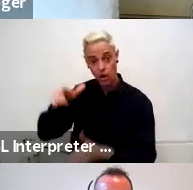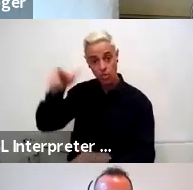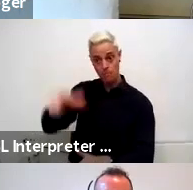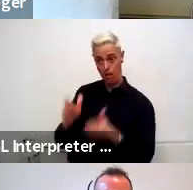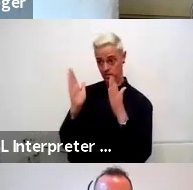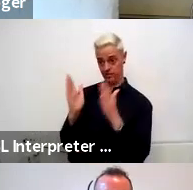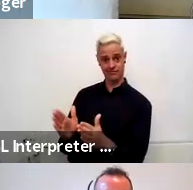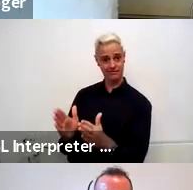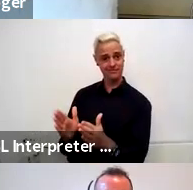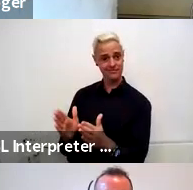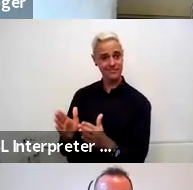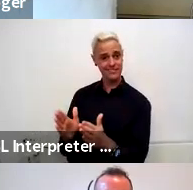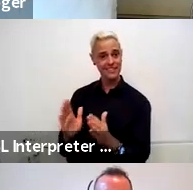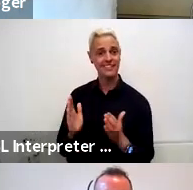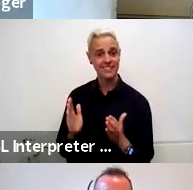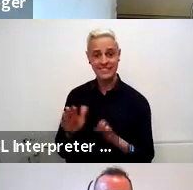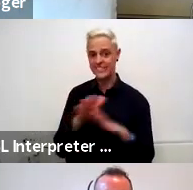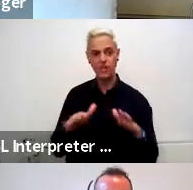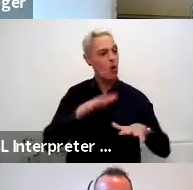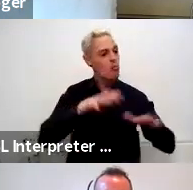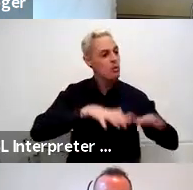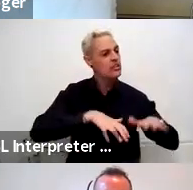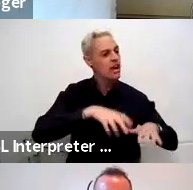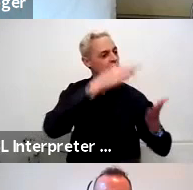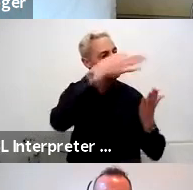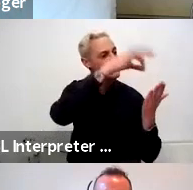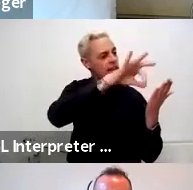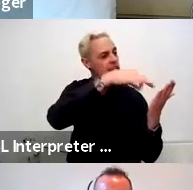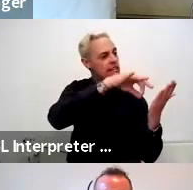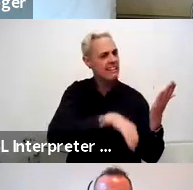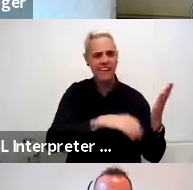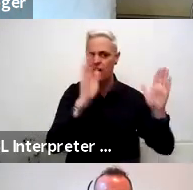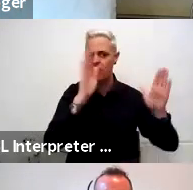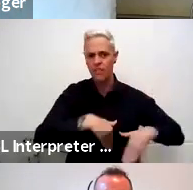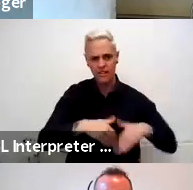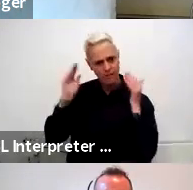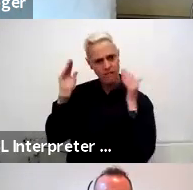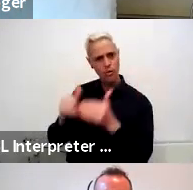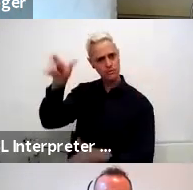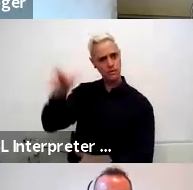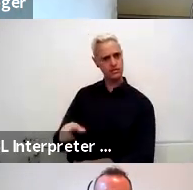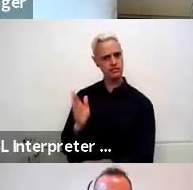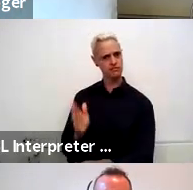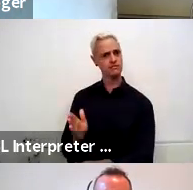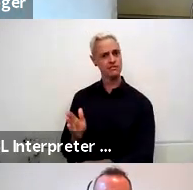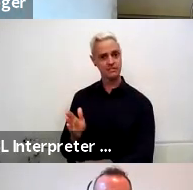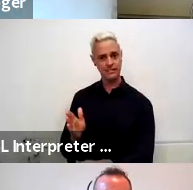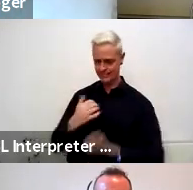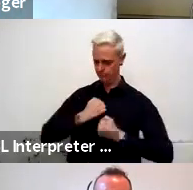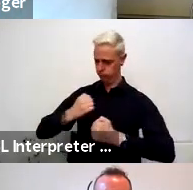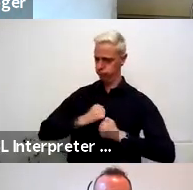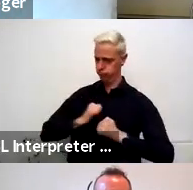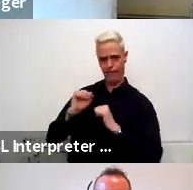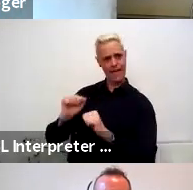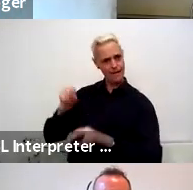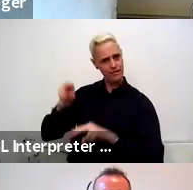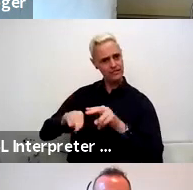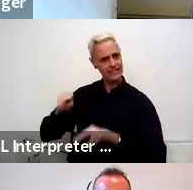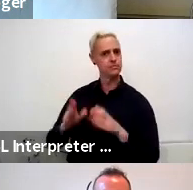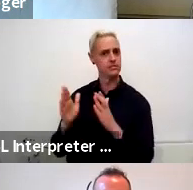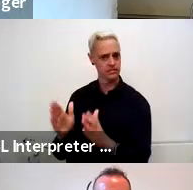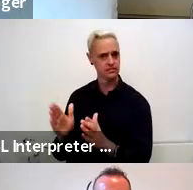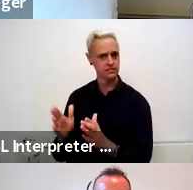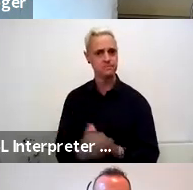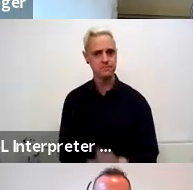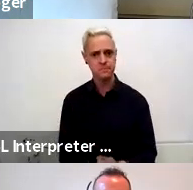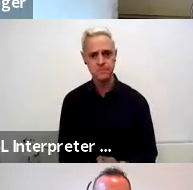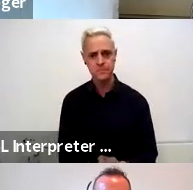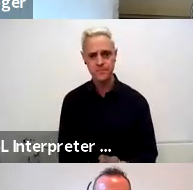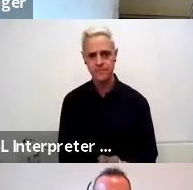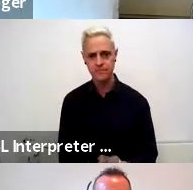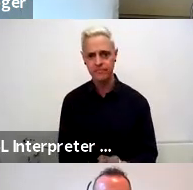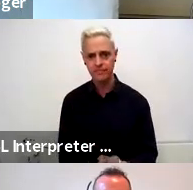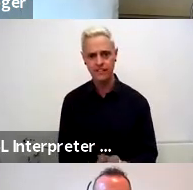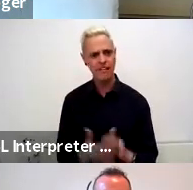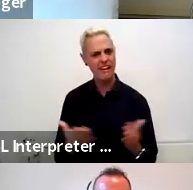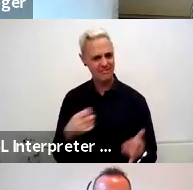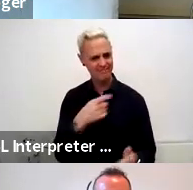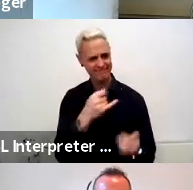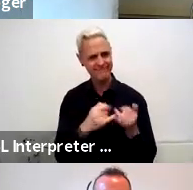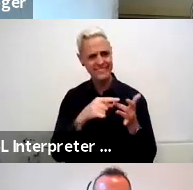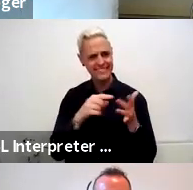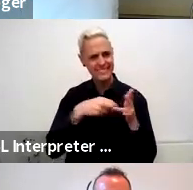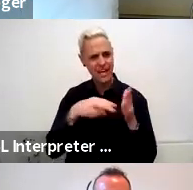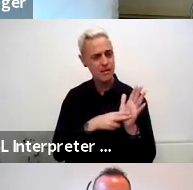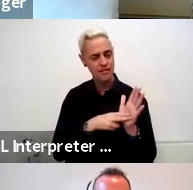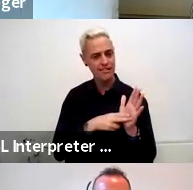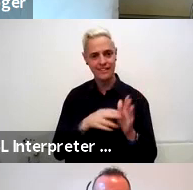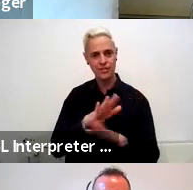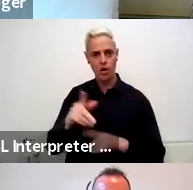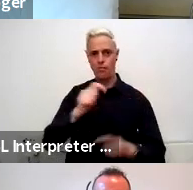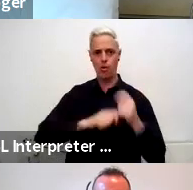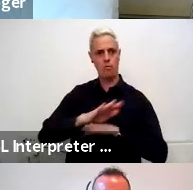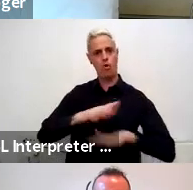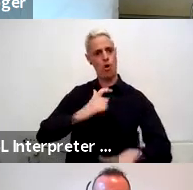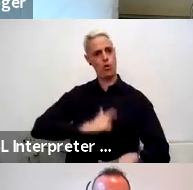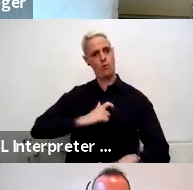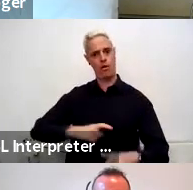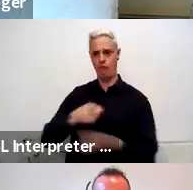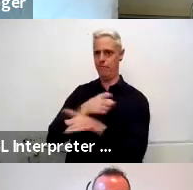And I'm completely against the computer says no kind of attitude. You know, we've got to look at the individual we've got to be able to assess them. And like that I think is Simon said do stop the dehumanizing of of individuals.